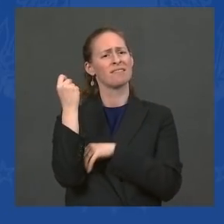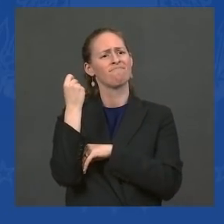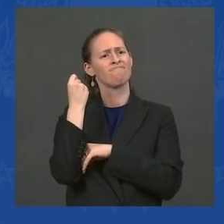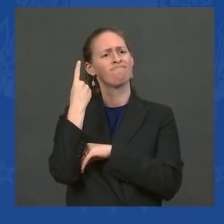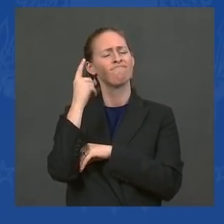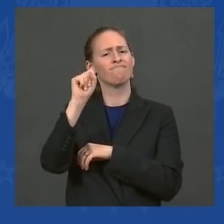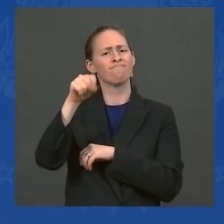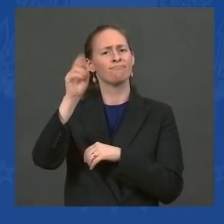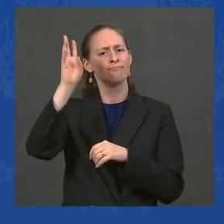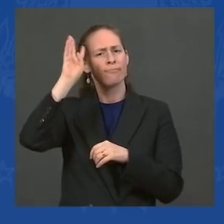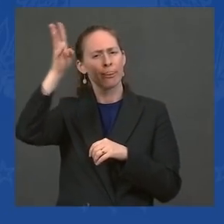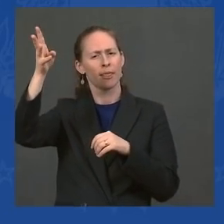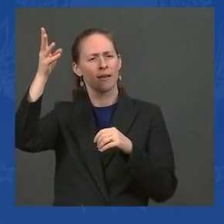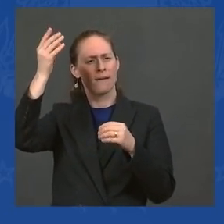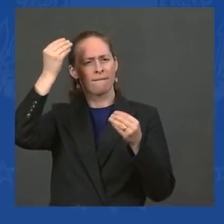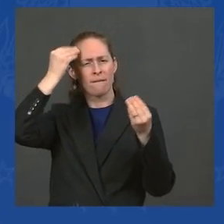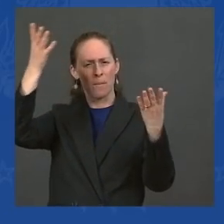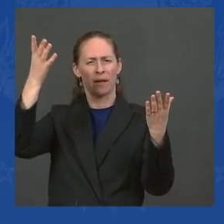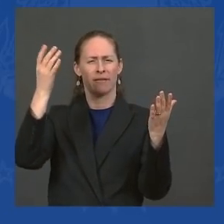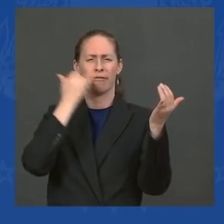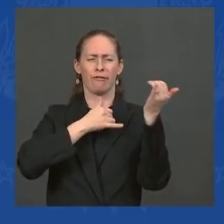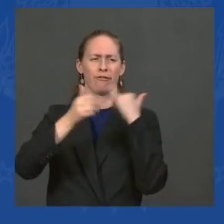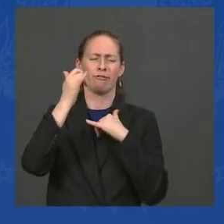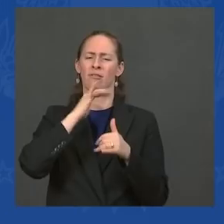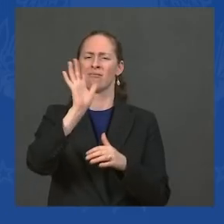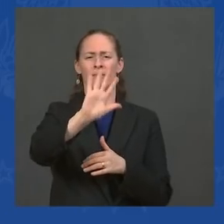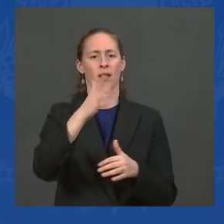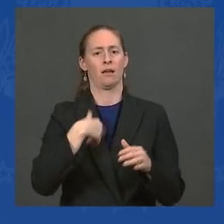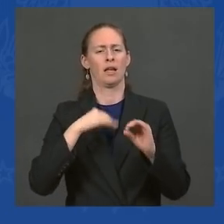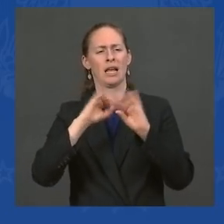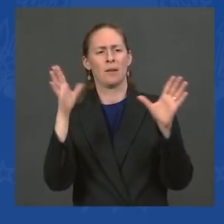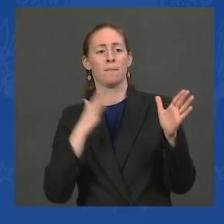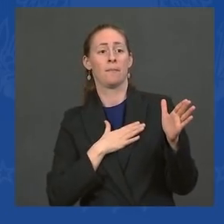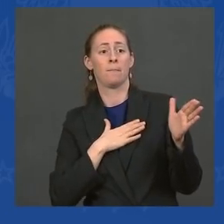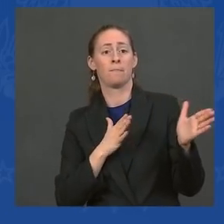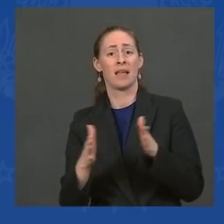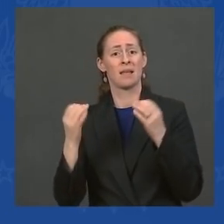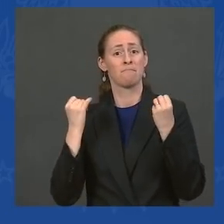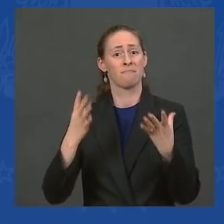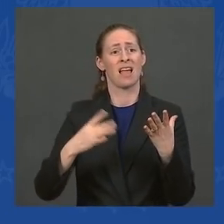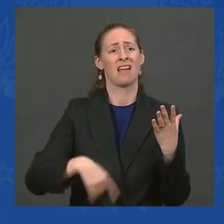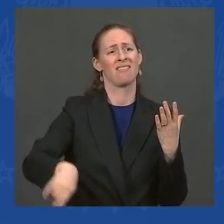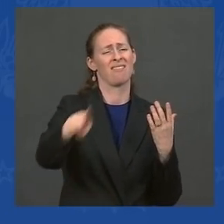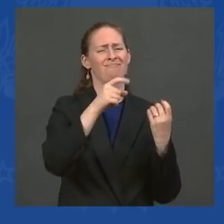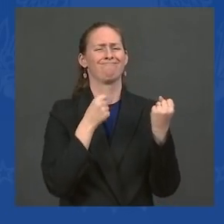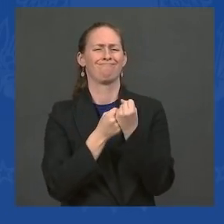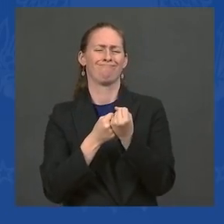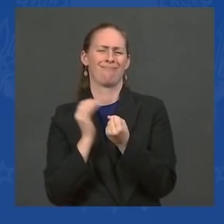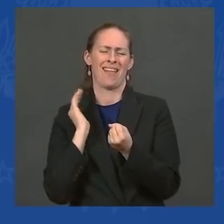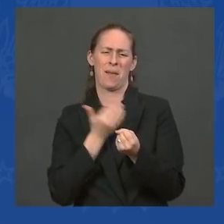my plan still has the overwhelming support of the American people when they're told what's in it. They understand that when families have